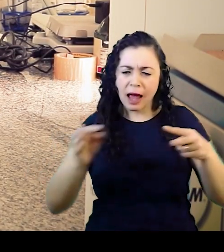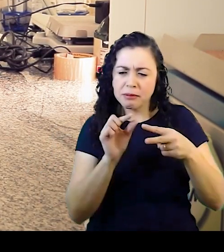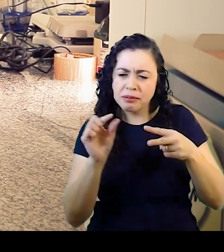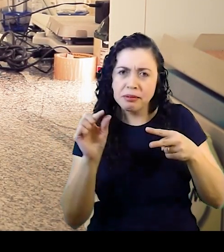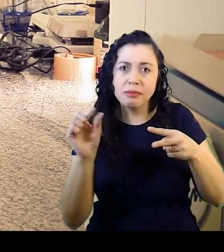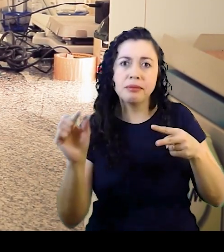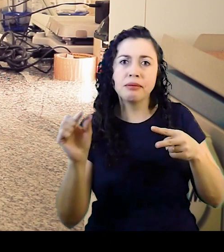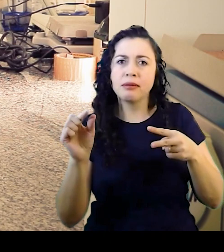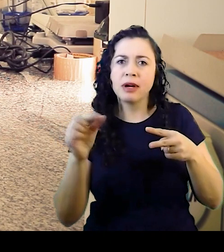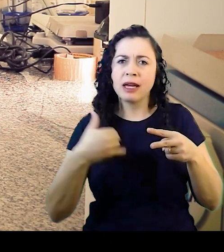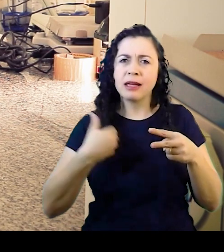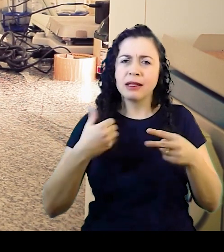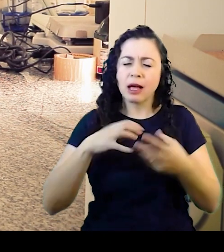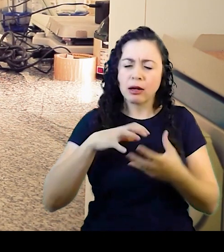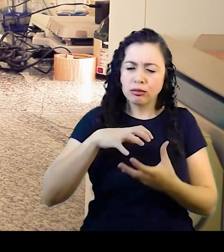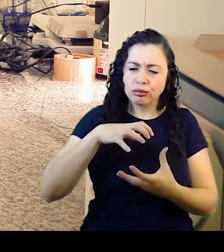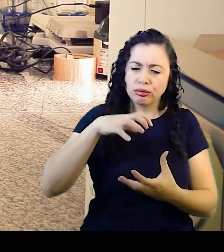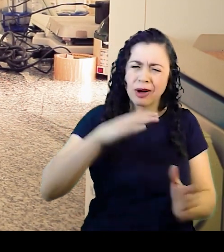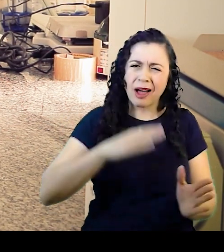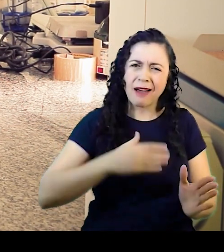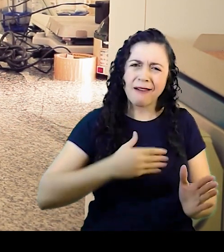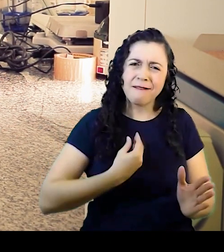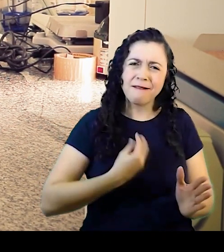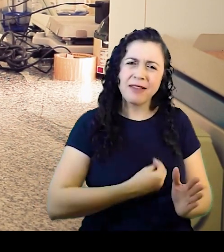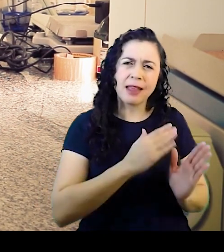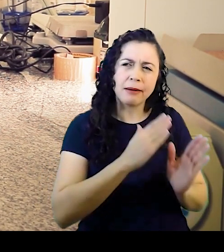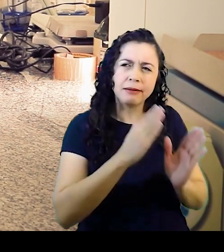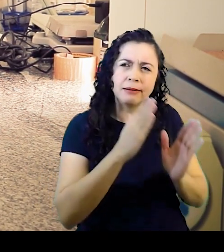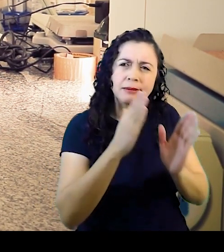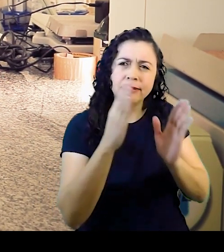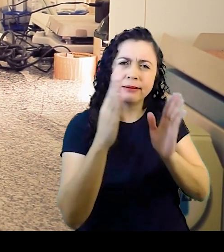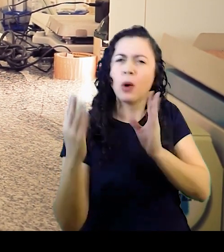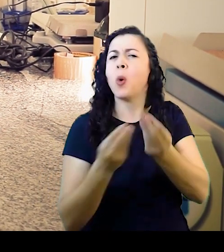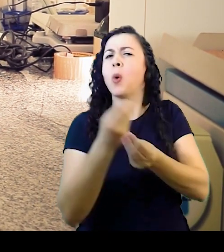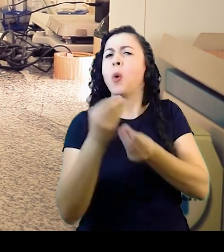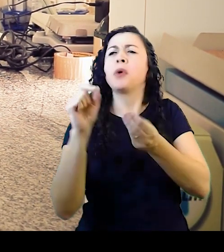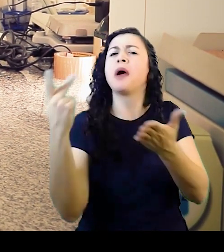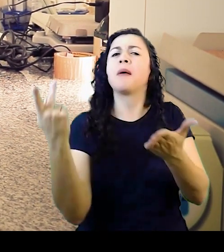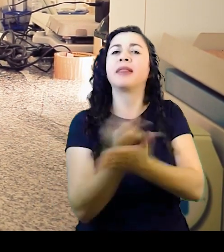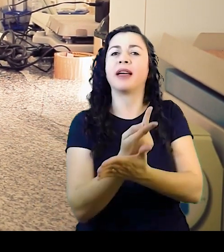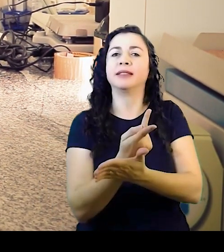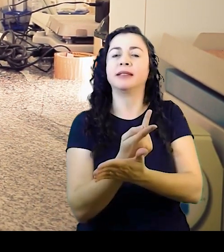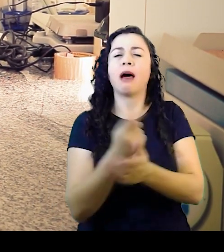looking at these genes, try to understand which ones are important